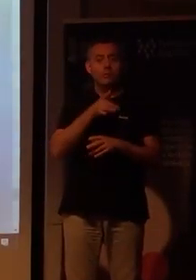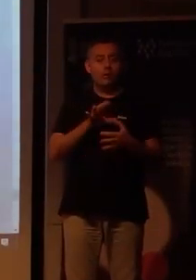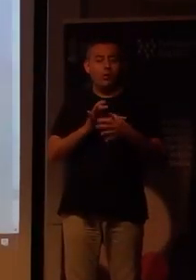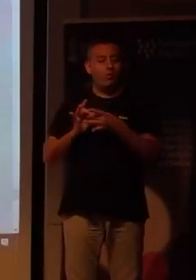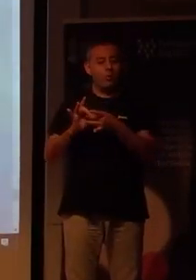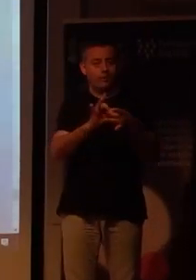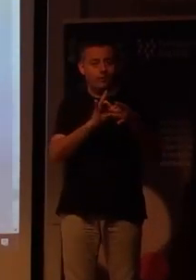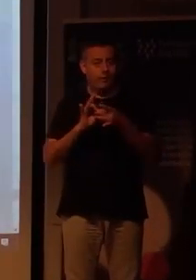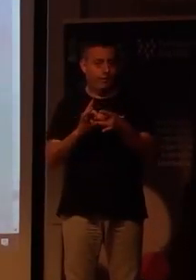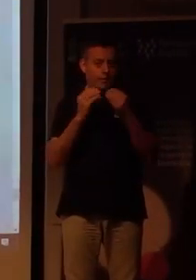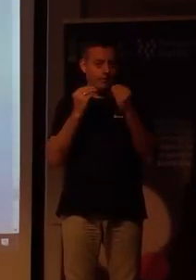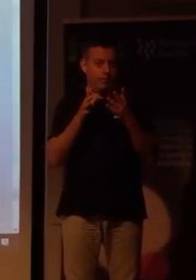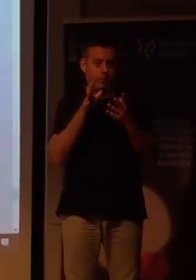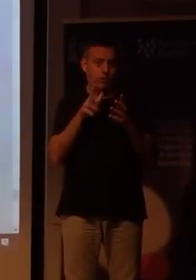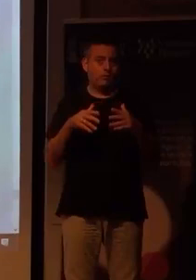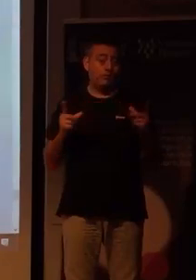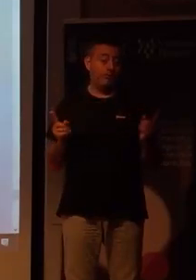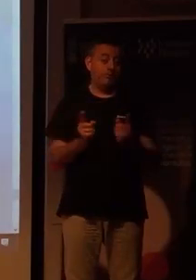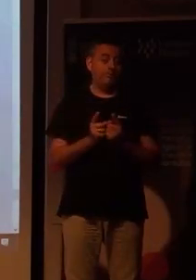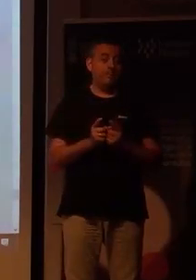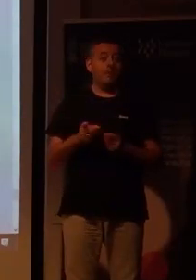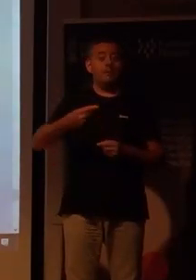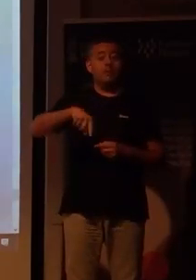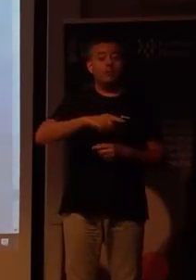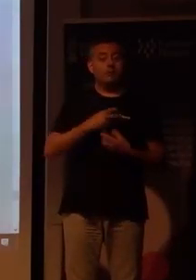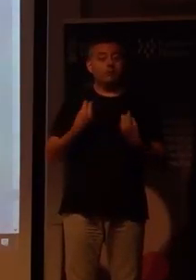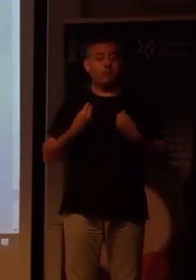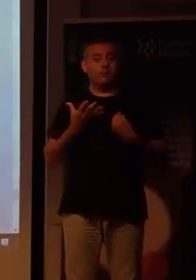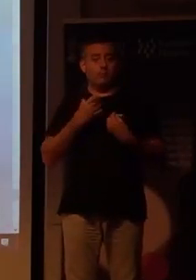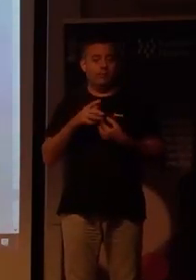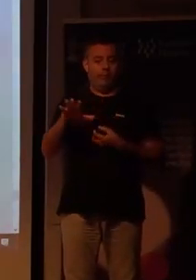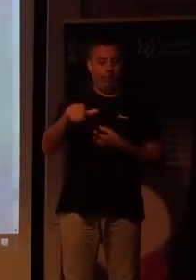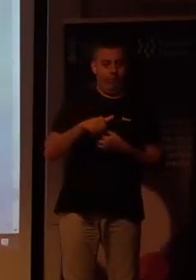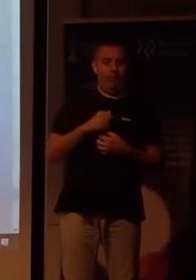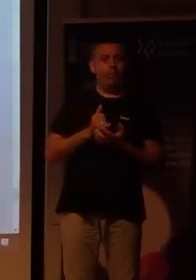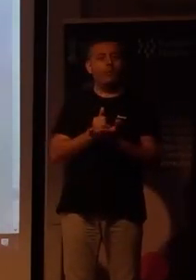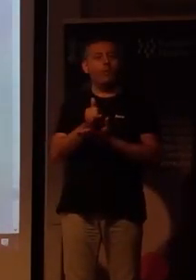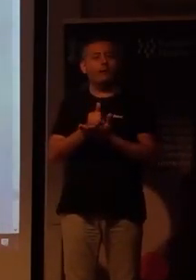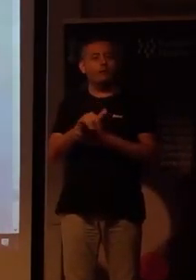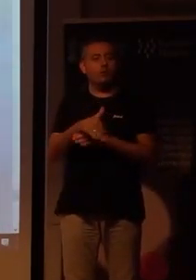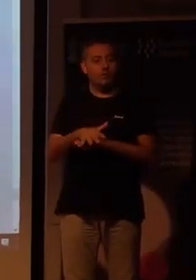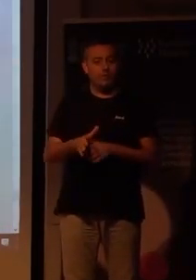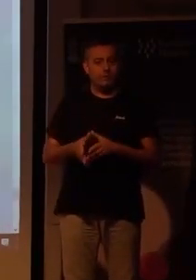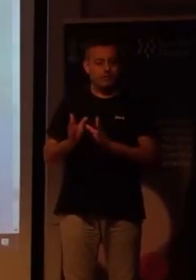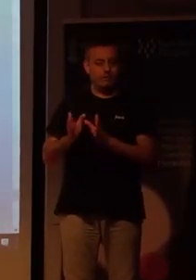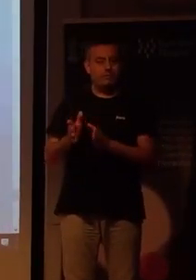is that we put an urban garden in our life, which will probably go well for us and with a little luck